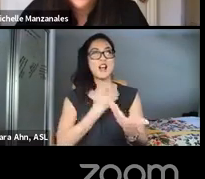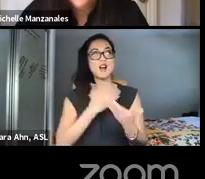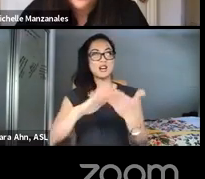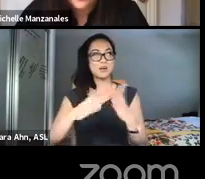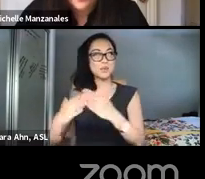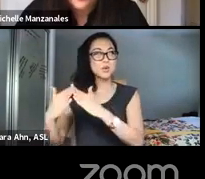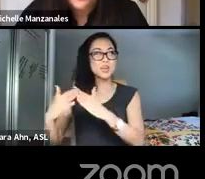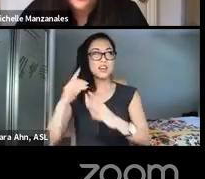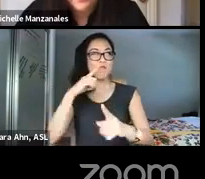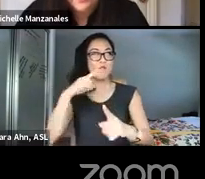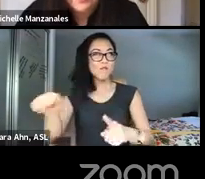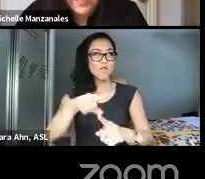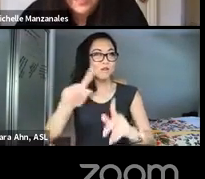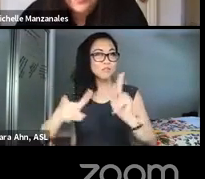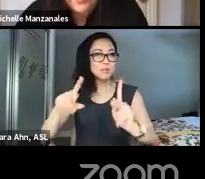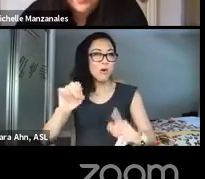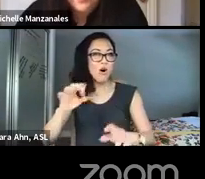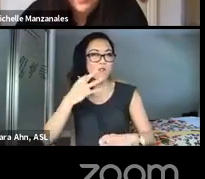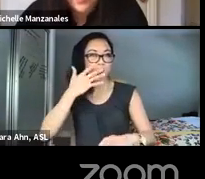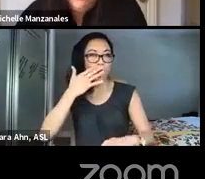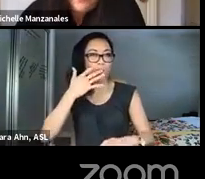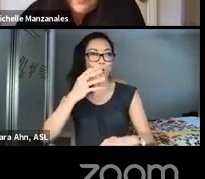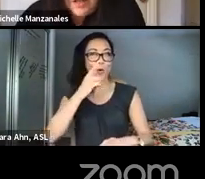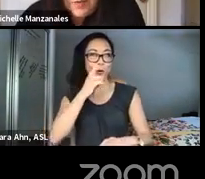here in New York City bringing dance to audiences here.